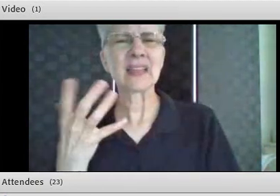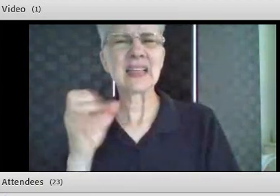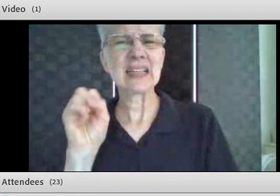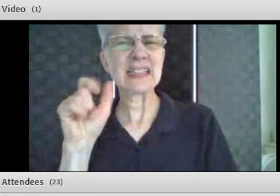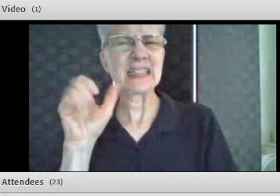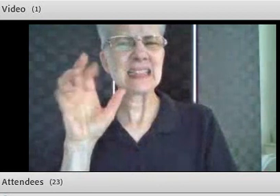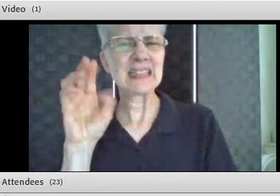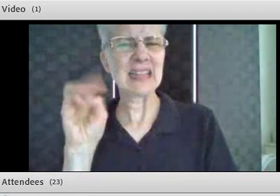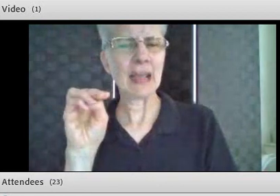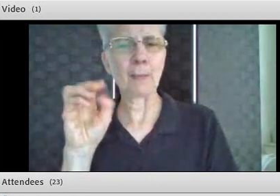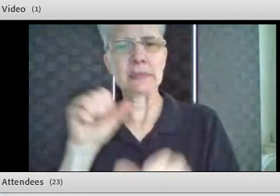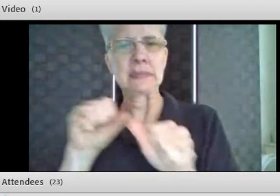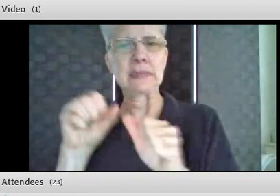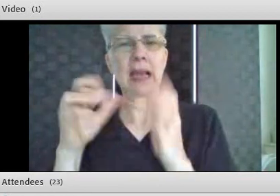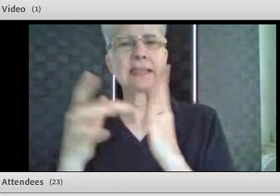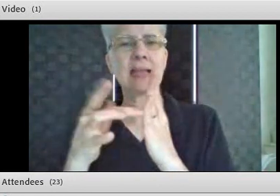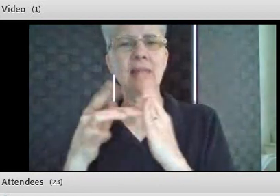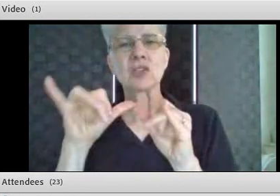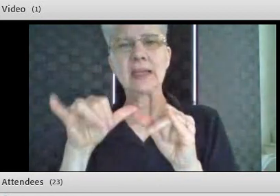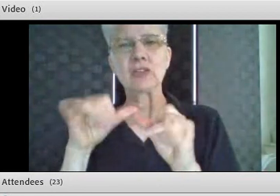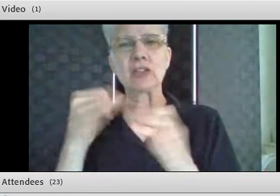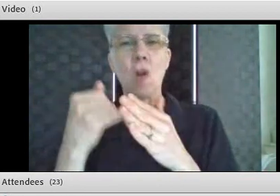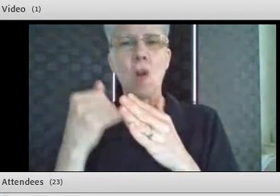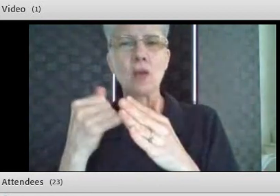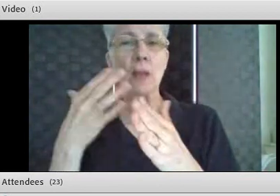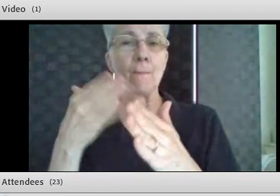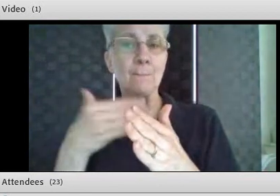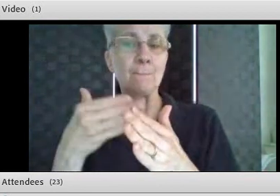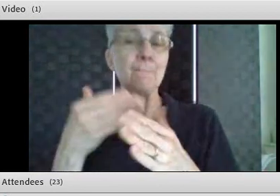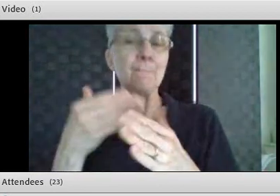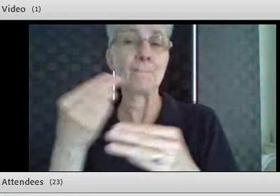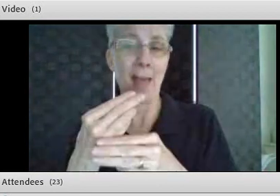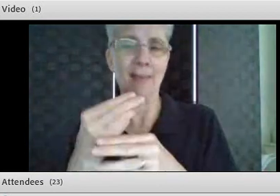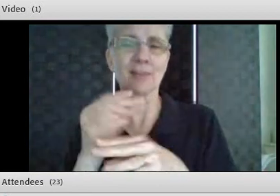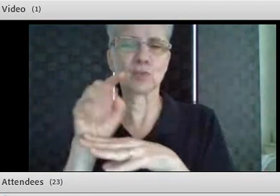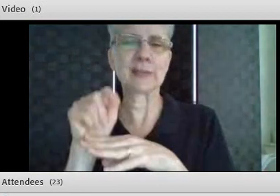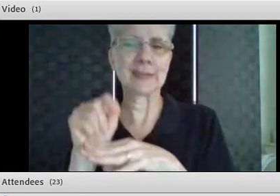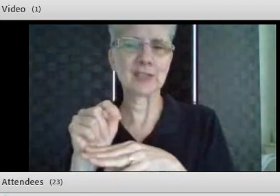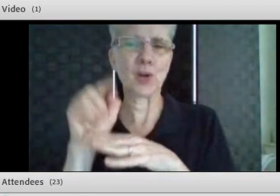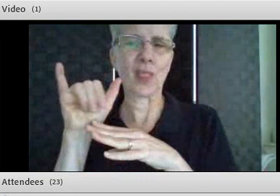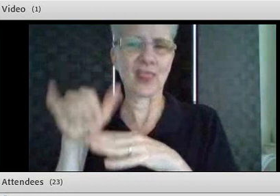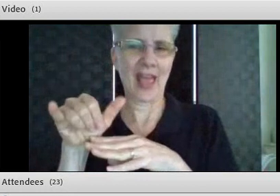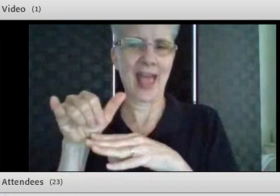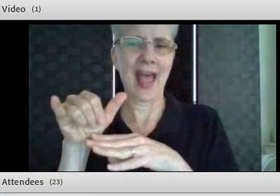So science, technology, engineering, arts and math is the traditional piece.